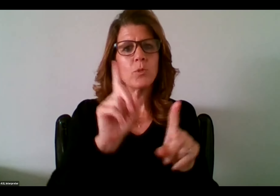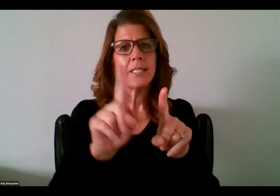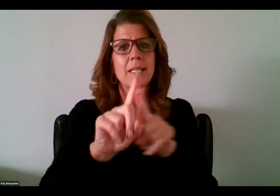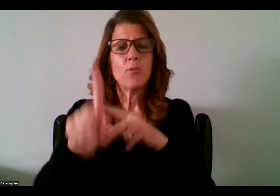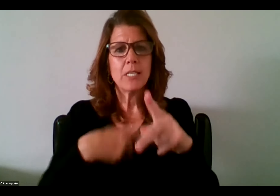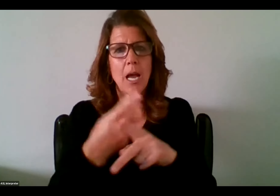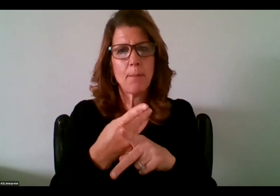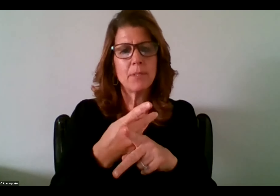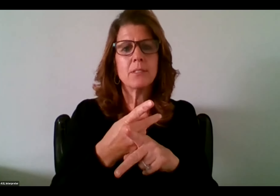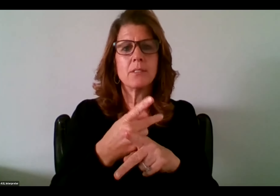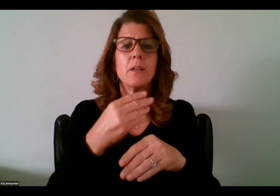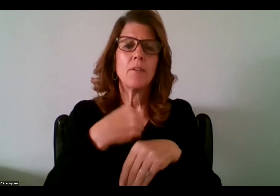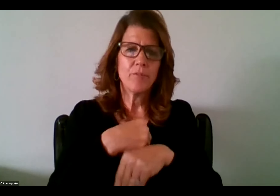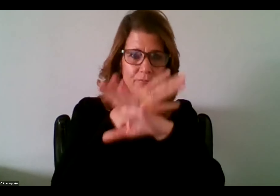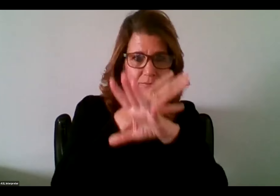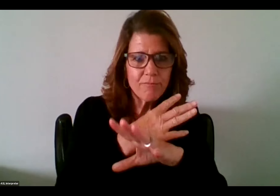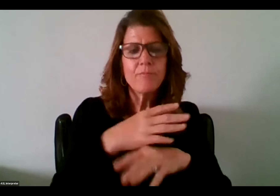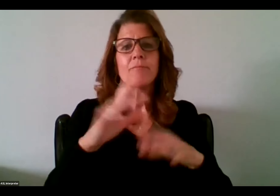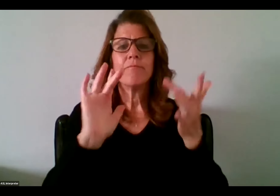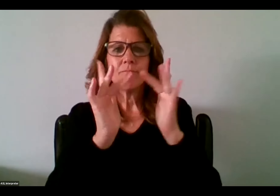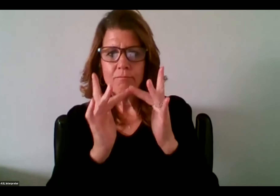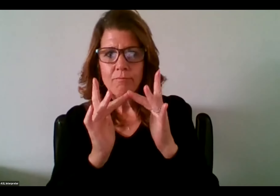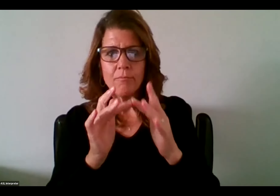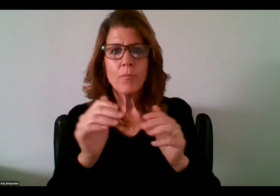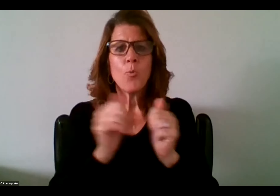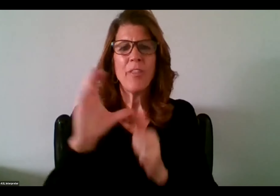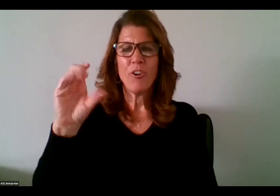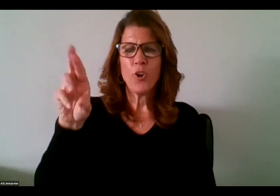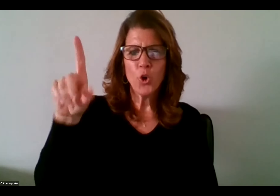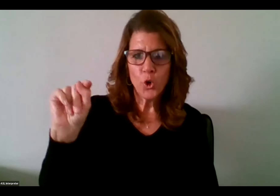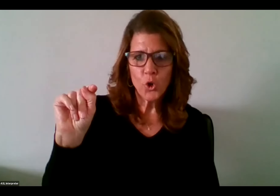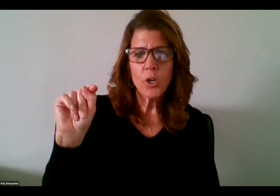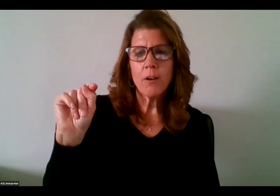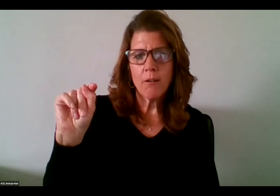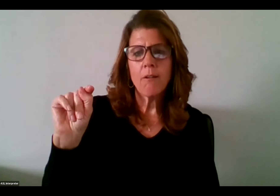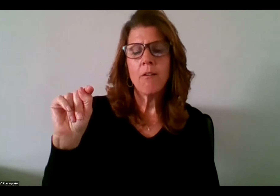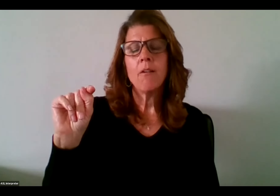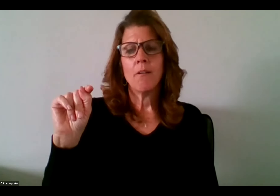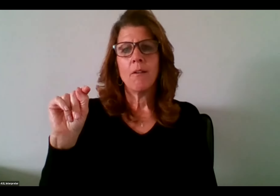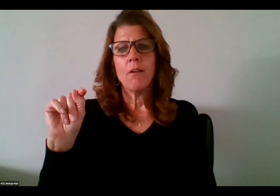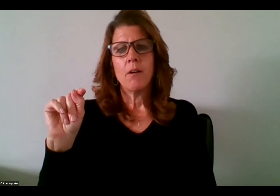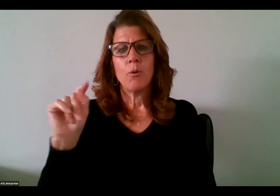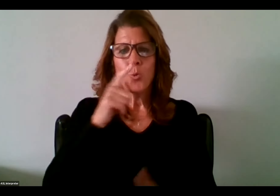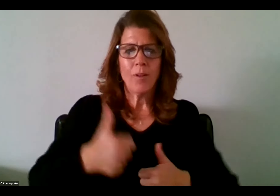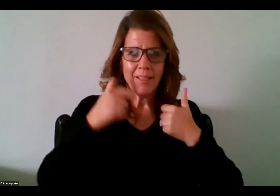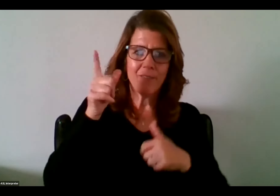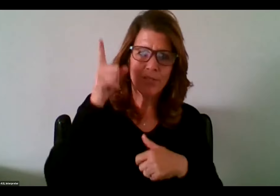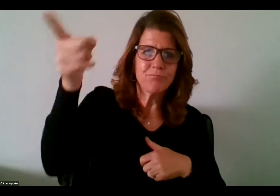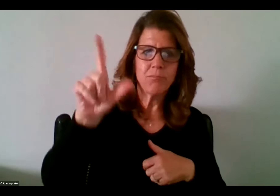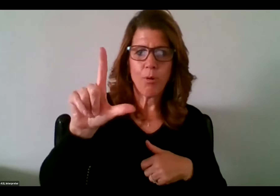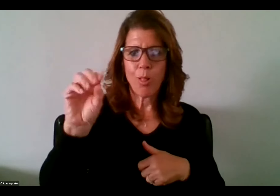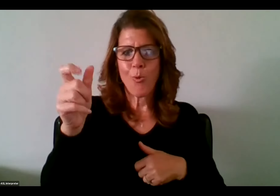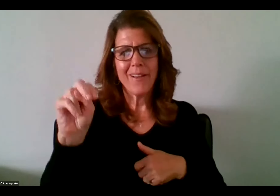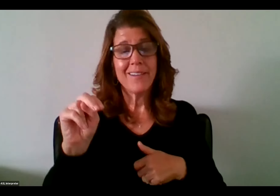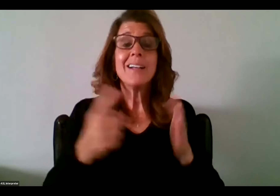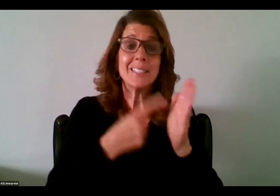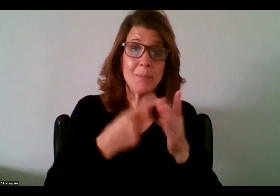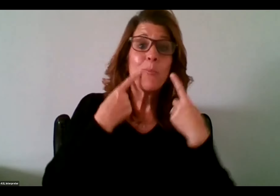video conferencing with curt and other individuals in Logan. They have not always been successful.